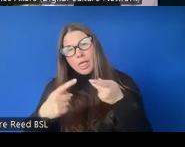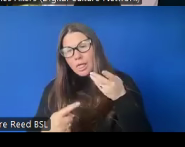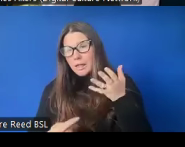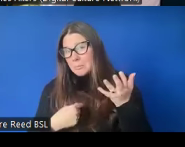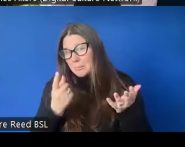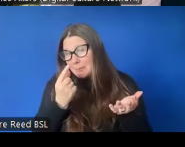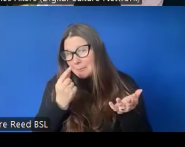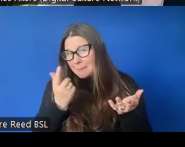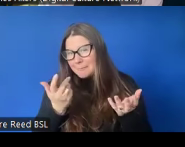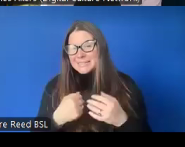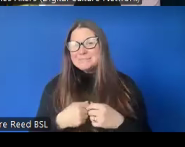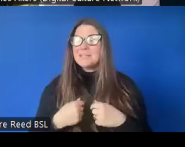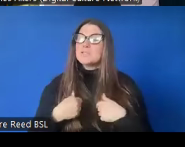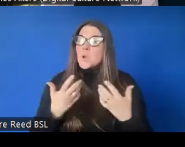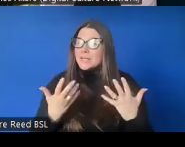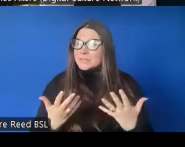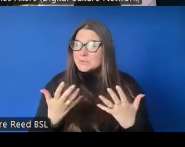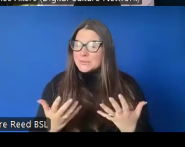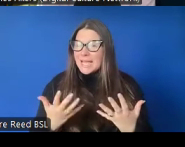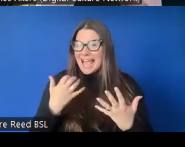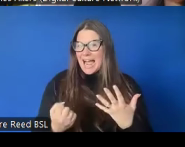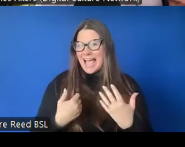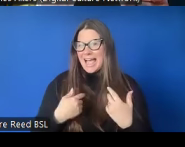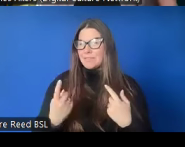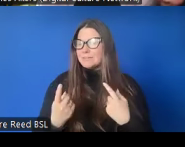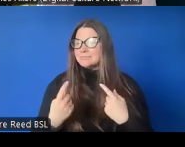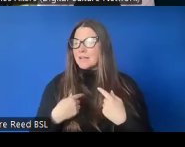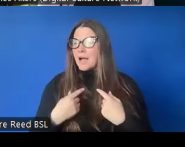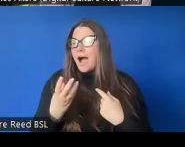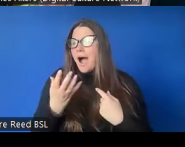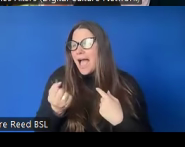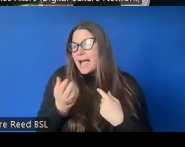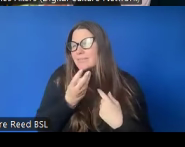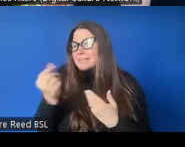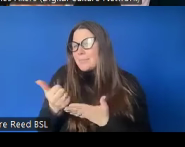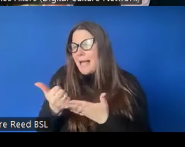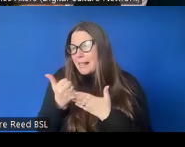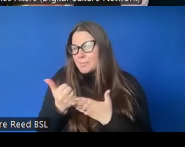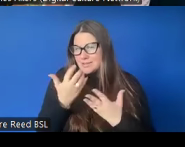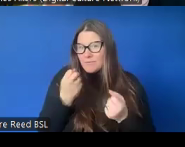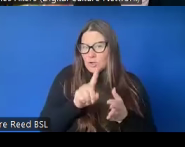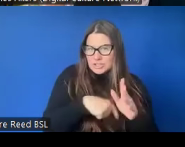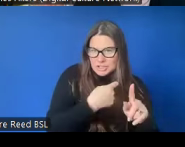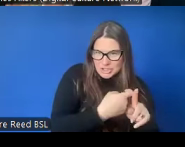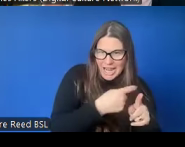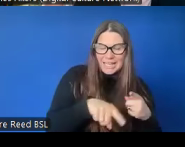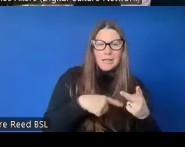What I've got today is a little helper. As well as Jack and our sign language interpreters and captioners,